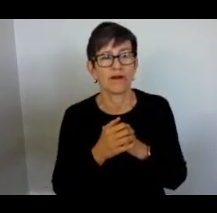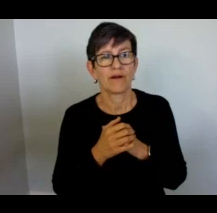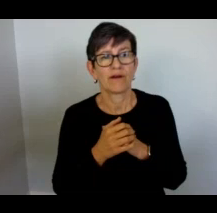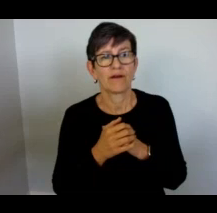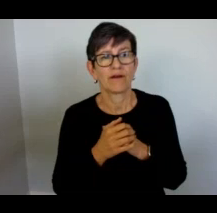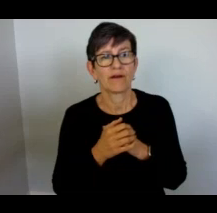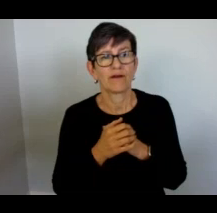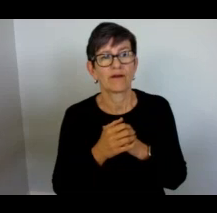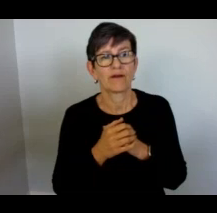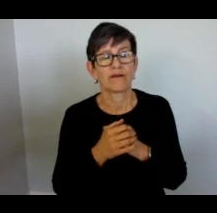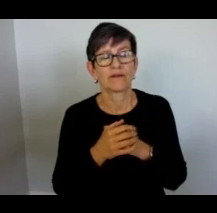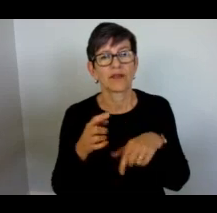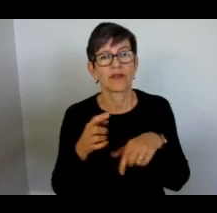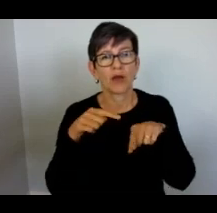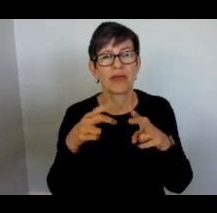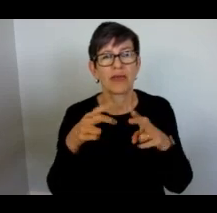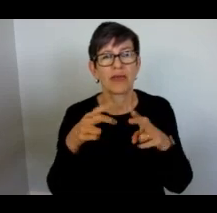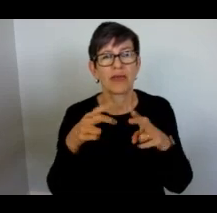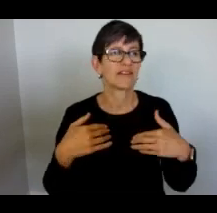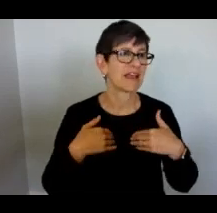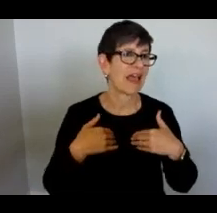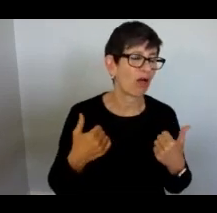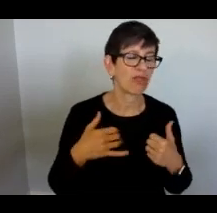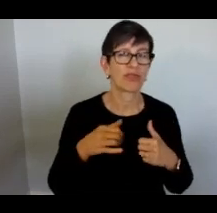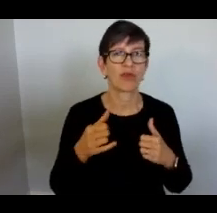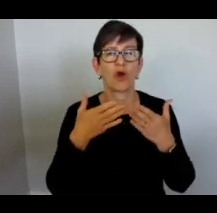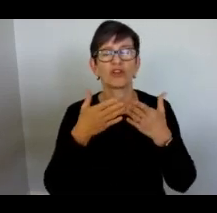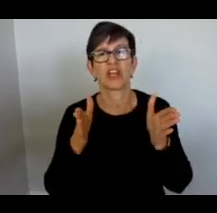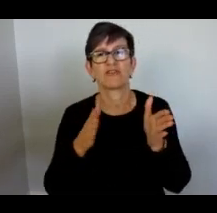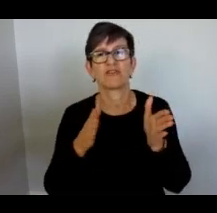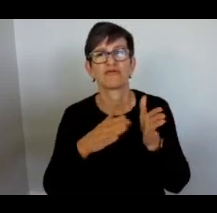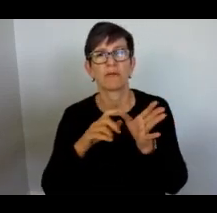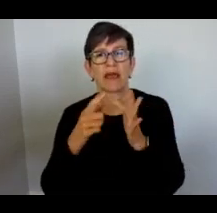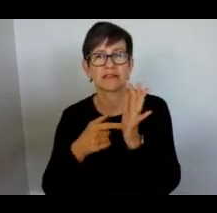whether it's health or general matters, not so much finance it's over in the Public Trustee,